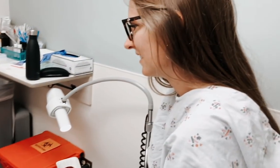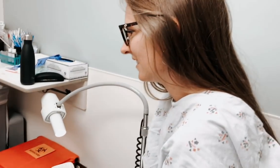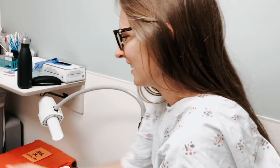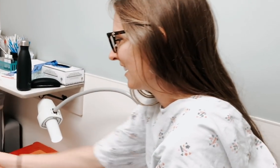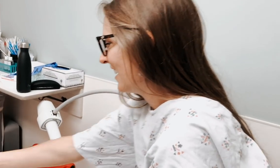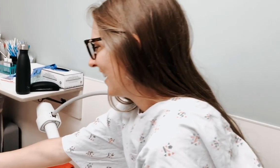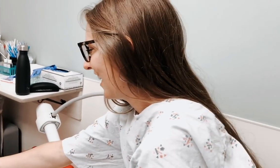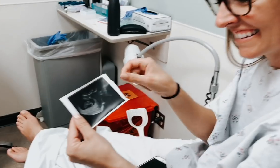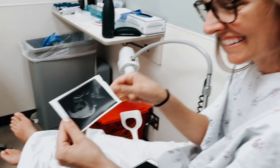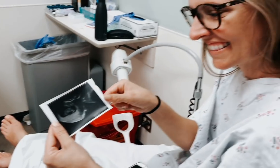Okay, there you go.